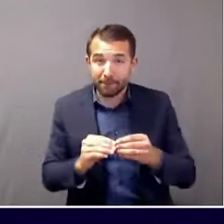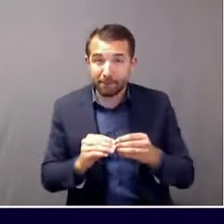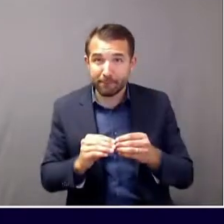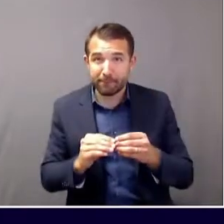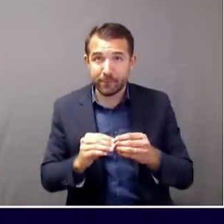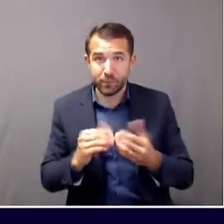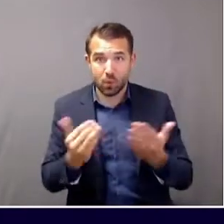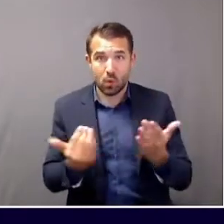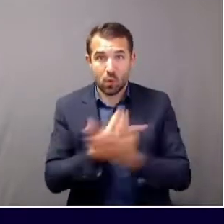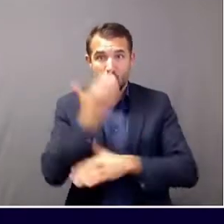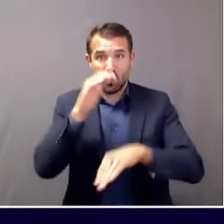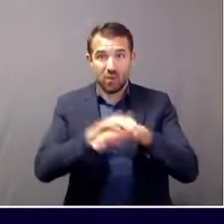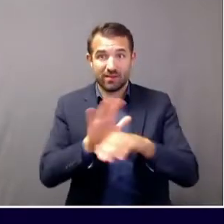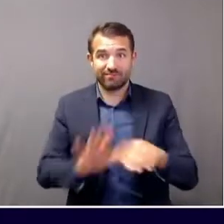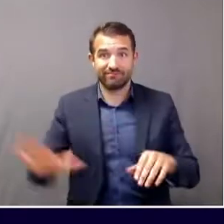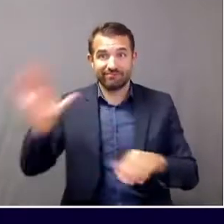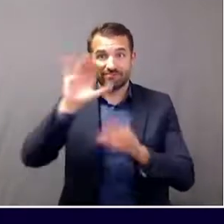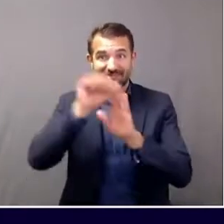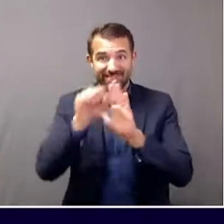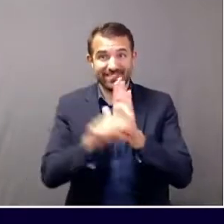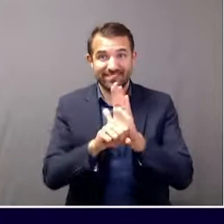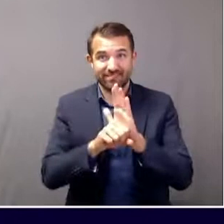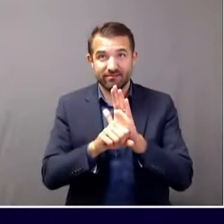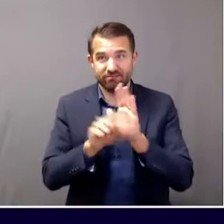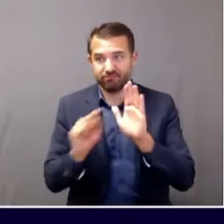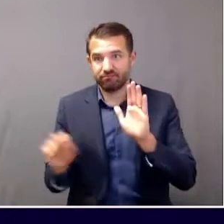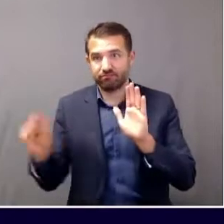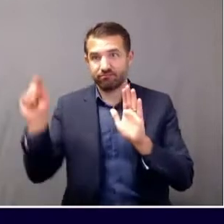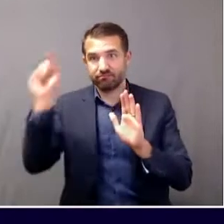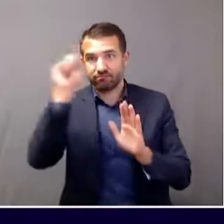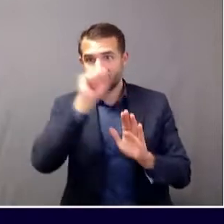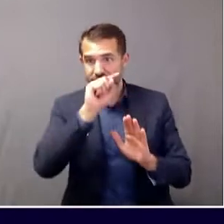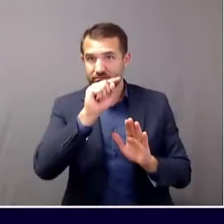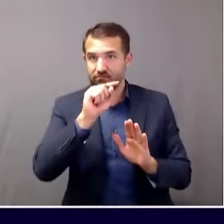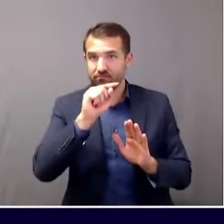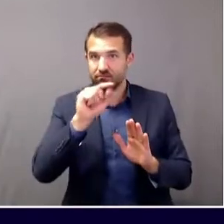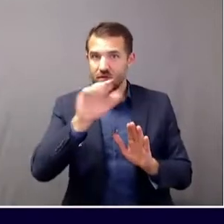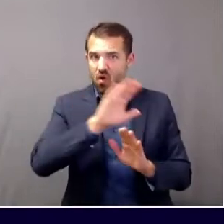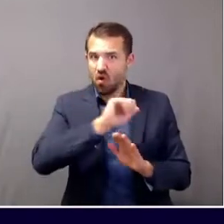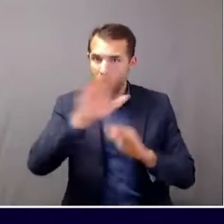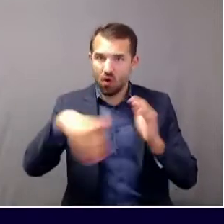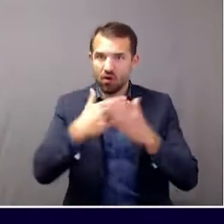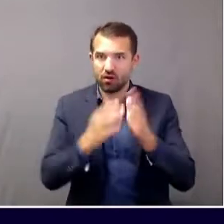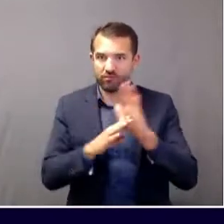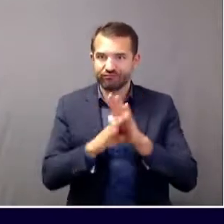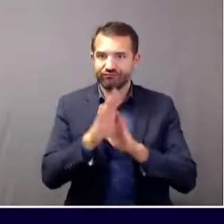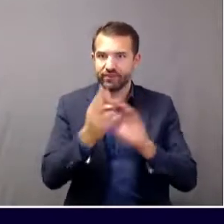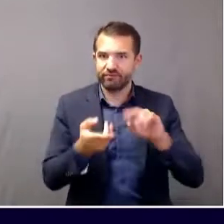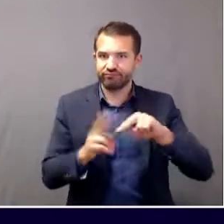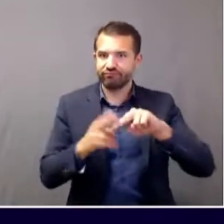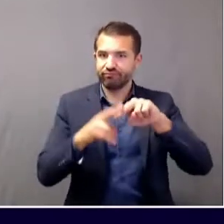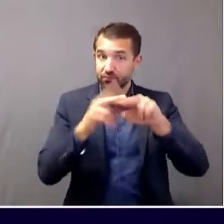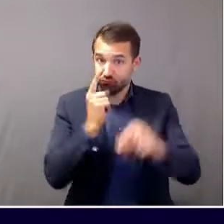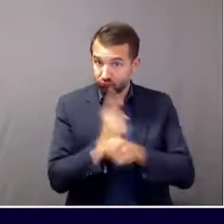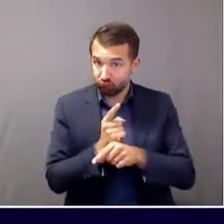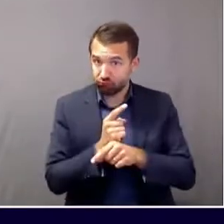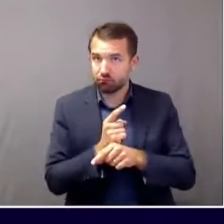all trending upwards but it doesn't sound like a like a